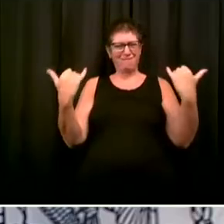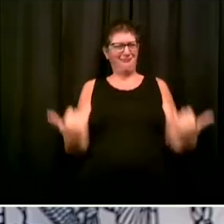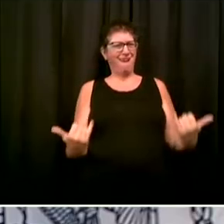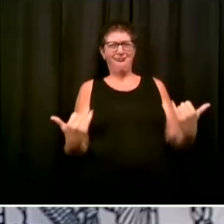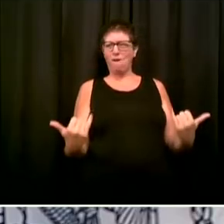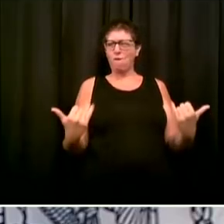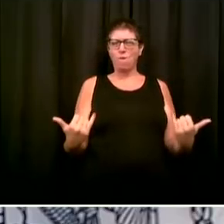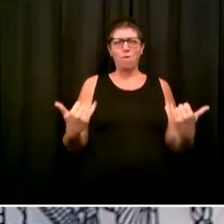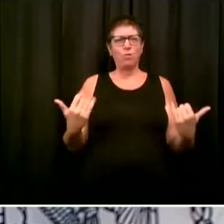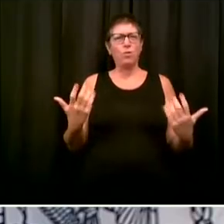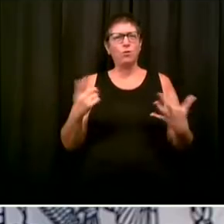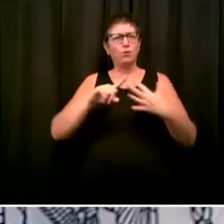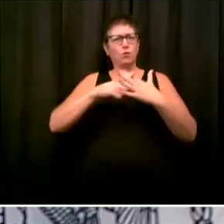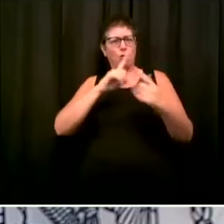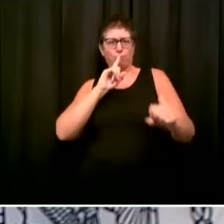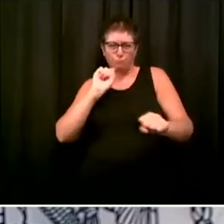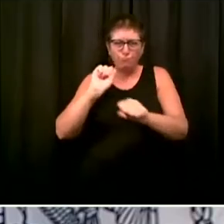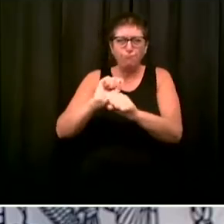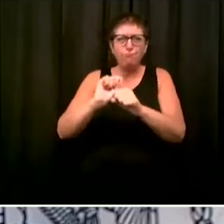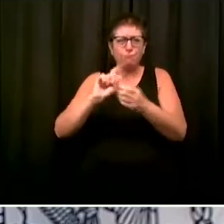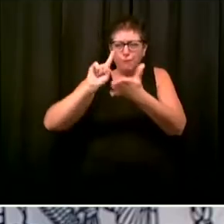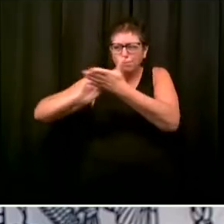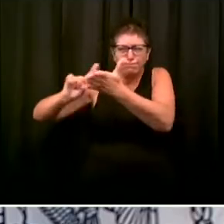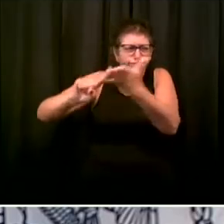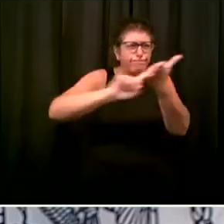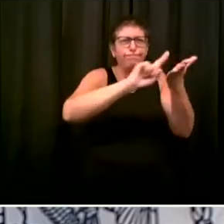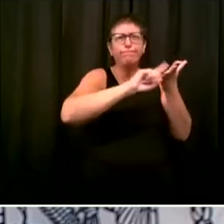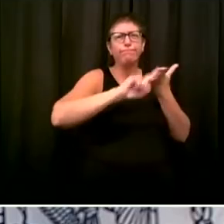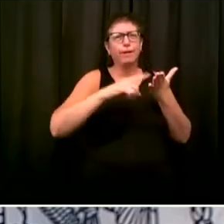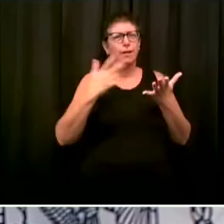THE SUMMER BUT I AM NDWOERG INWHWEY ARE WAITING